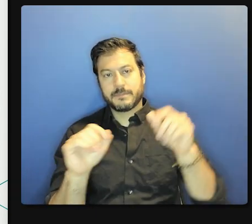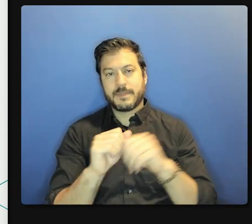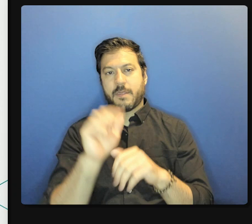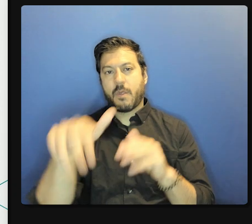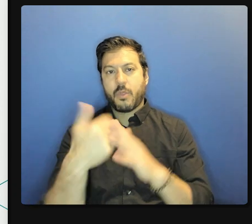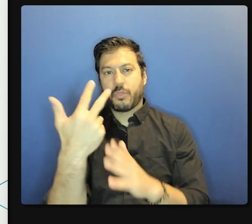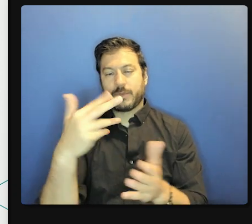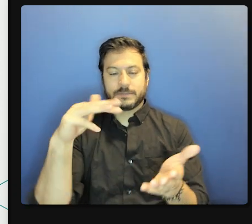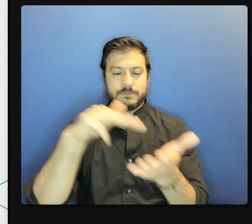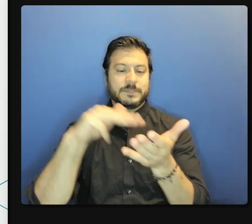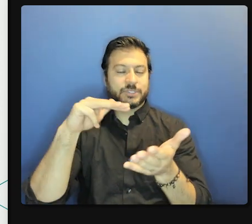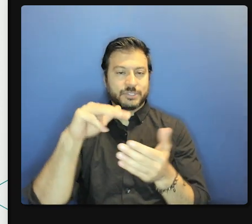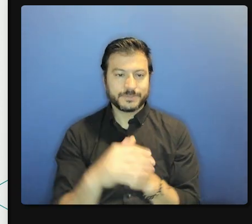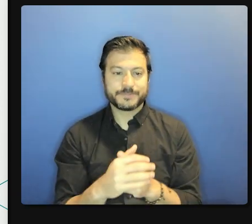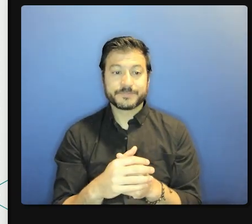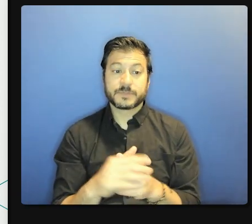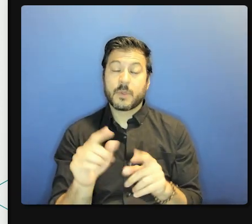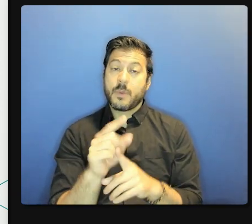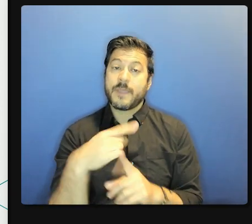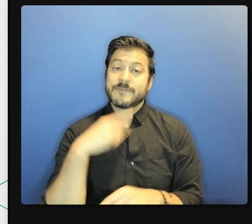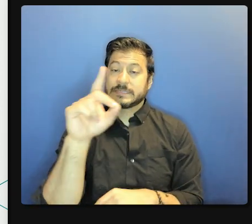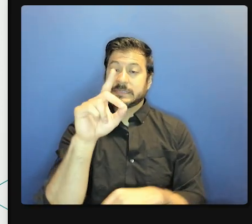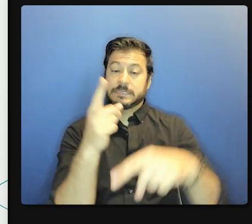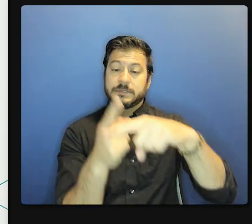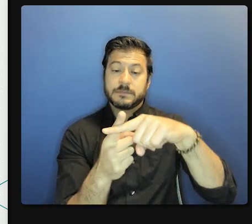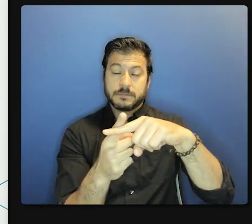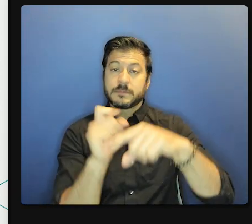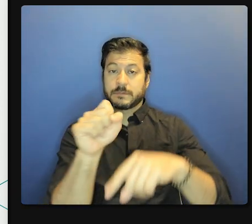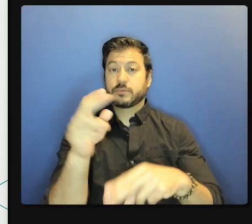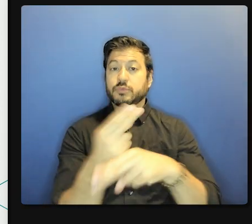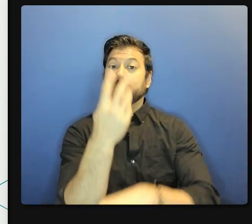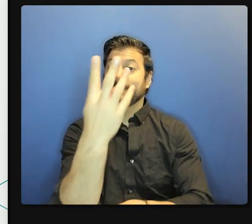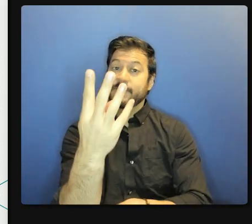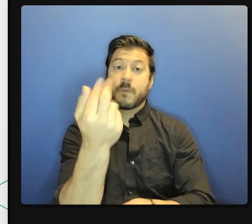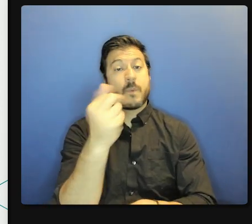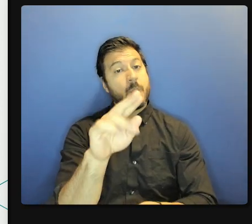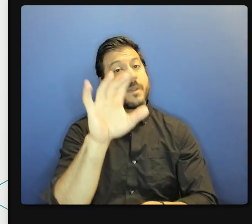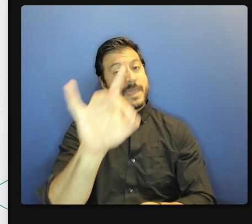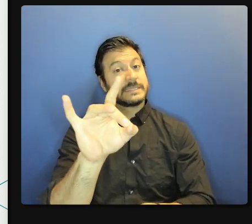The D-Pad control can also be customized to accept four or eight inputs.